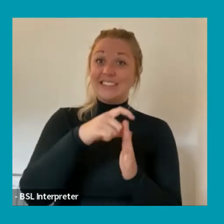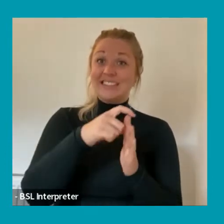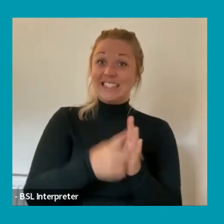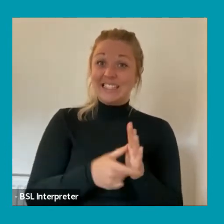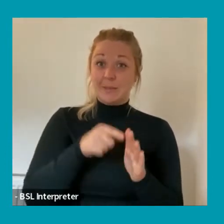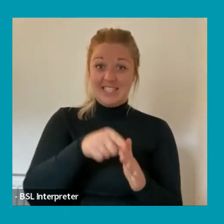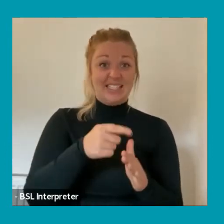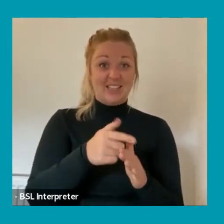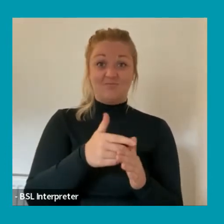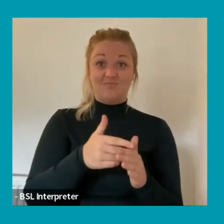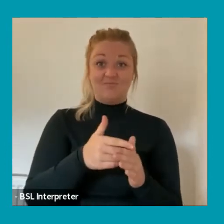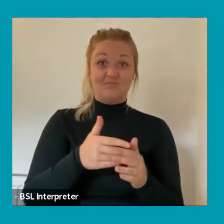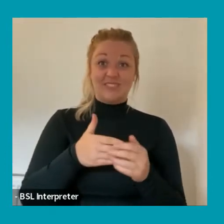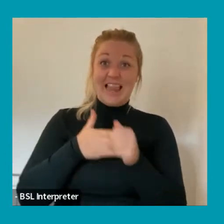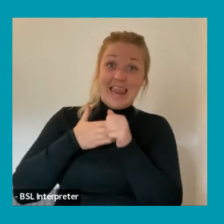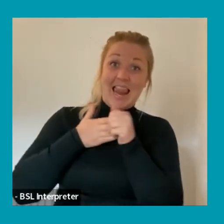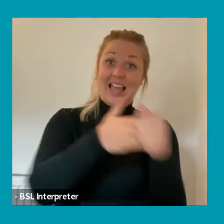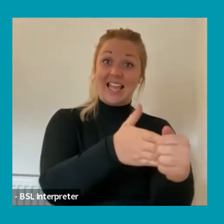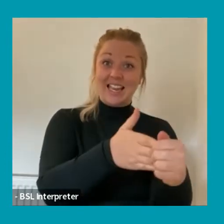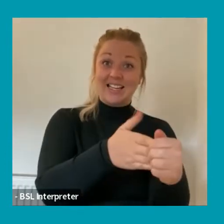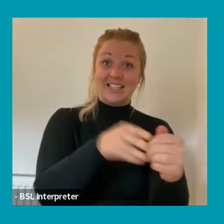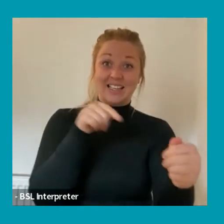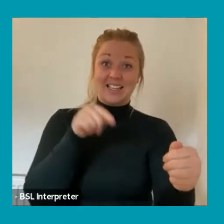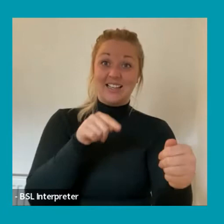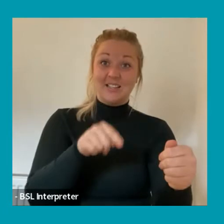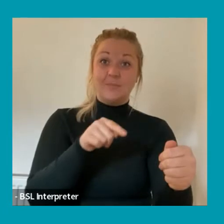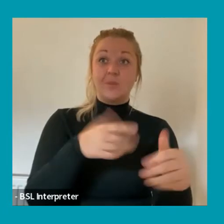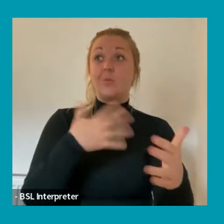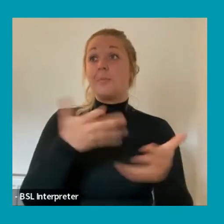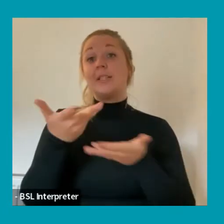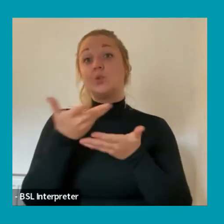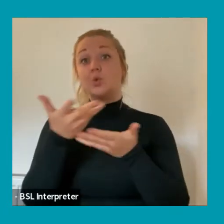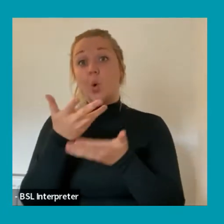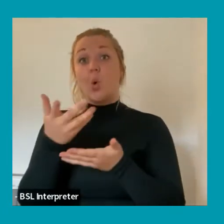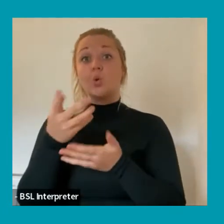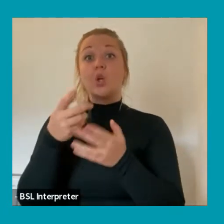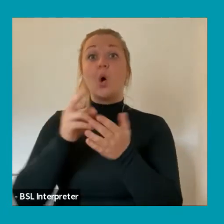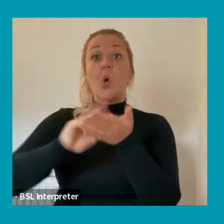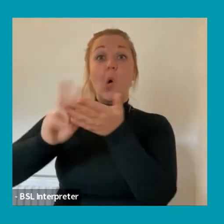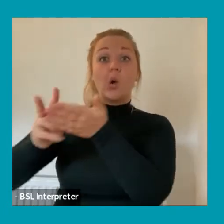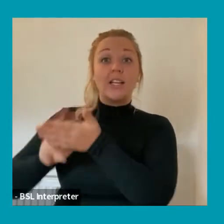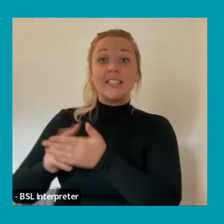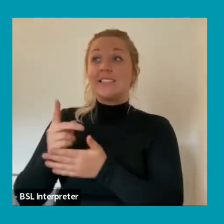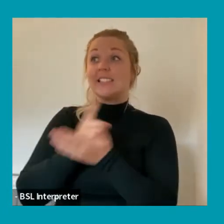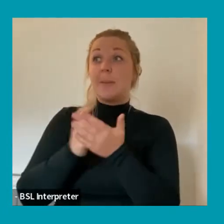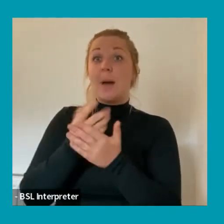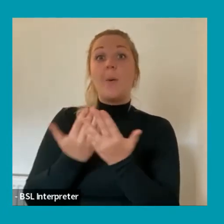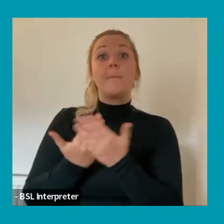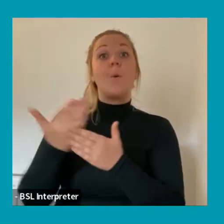We talk to organisations about how they will be more inclusive workplace And we perhaps, have the discussions